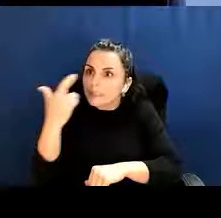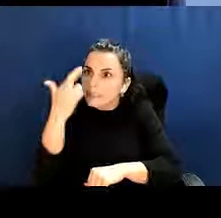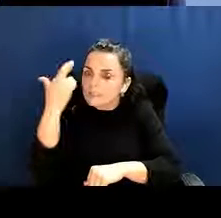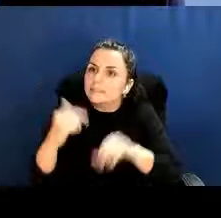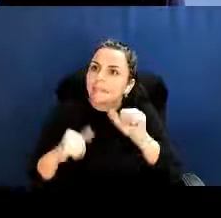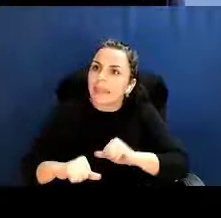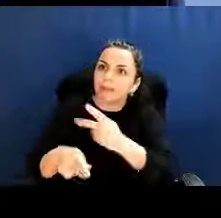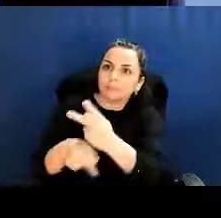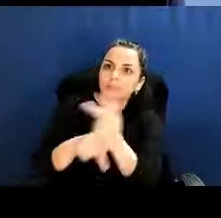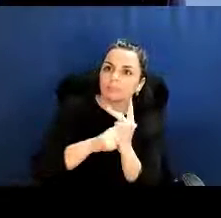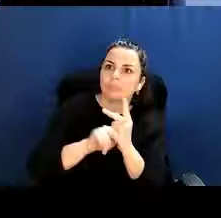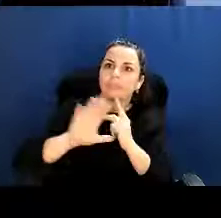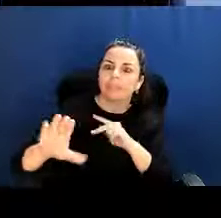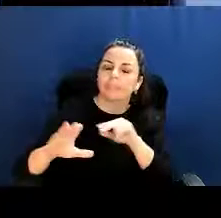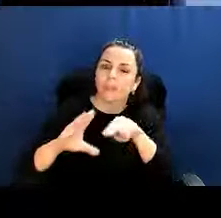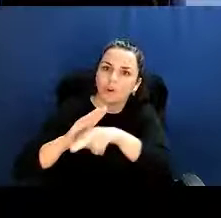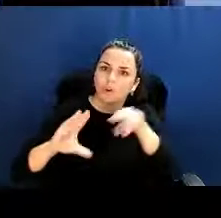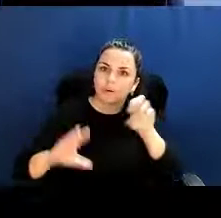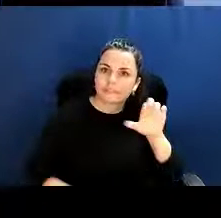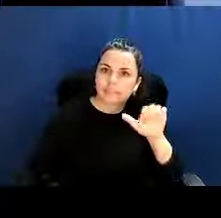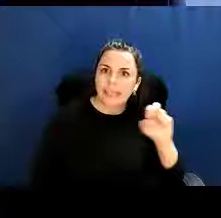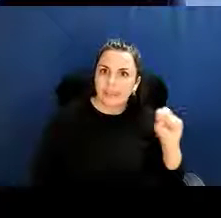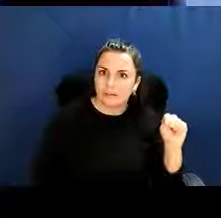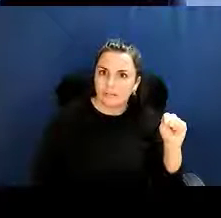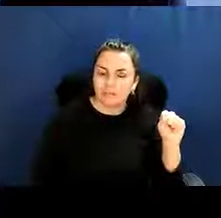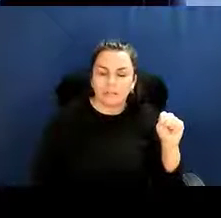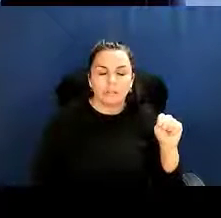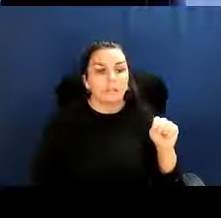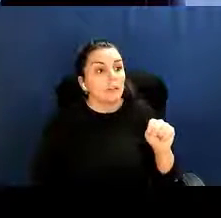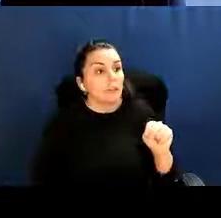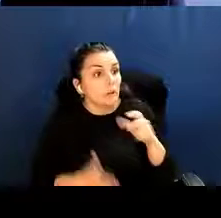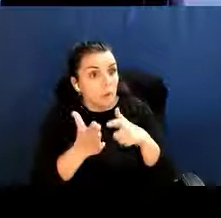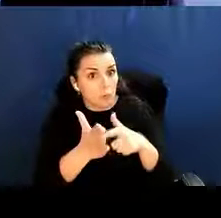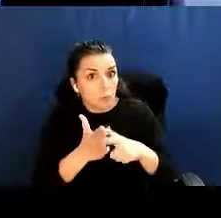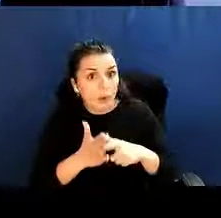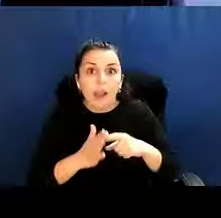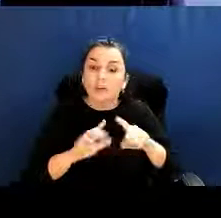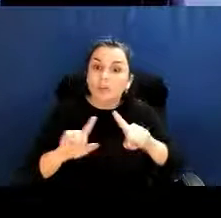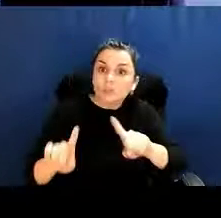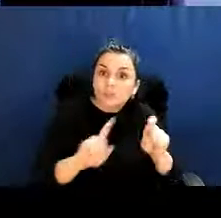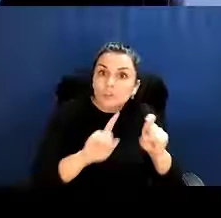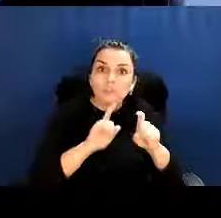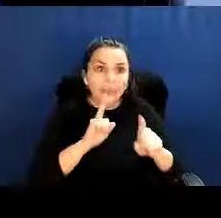If your study is going to involve interviews, surveys, or other interactions with participants,